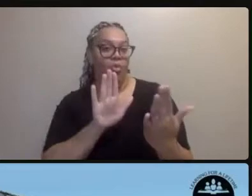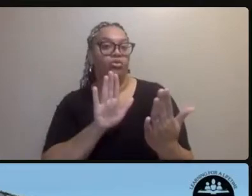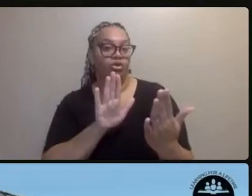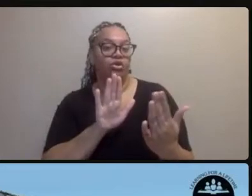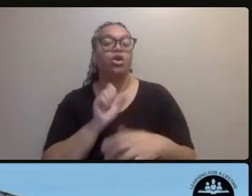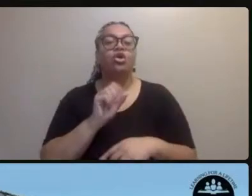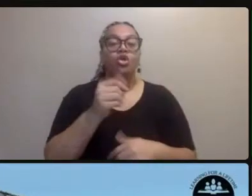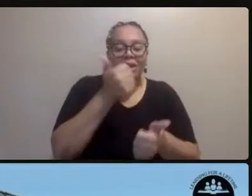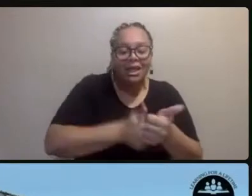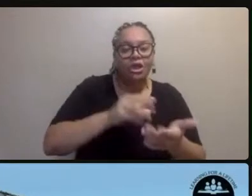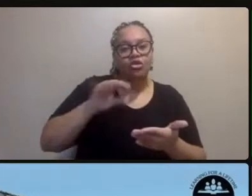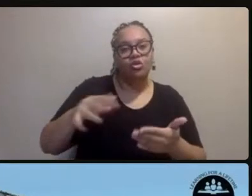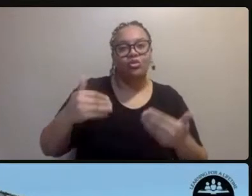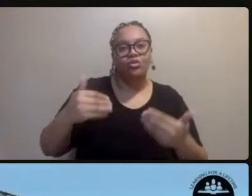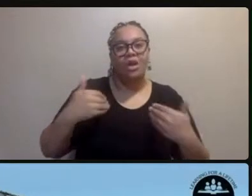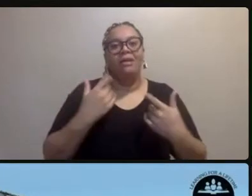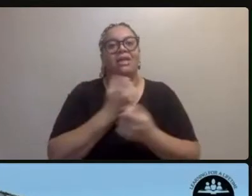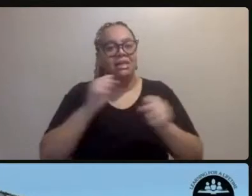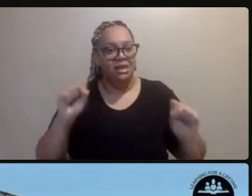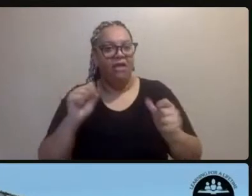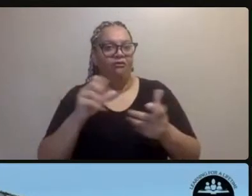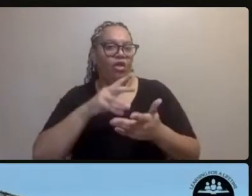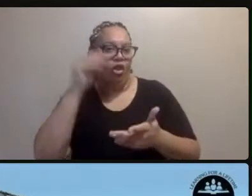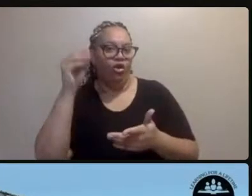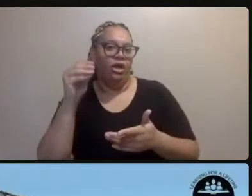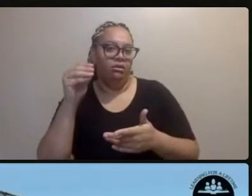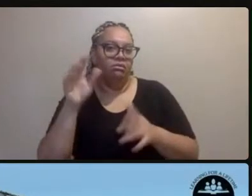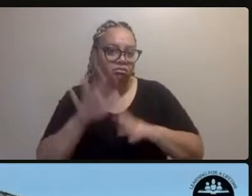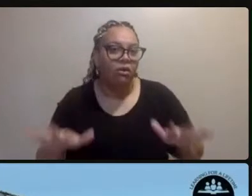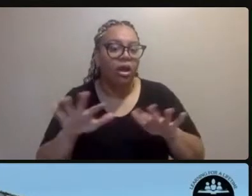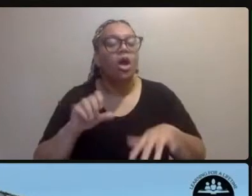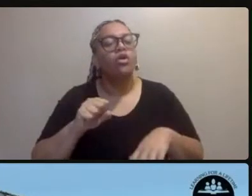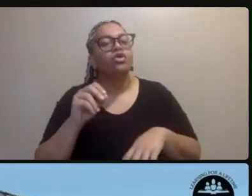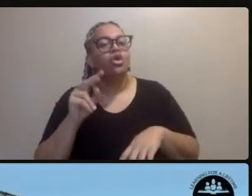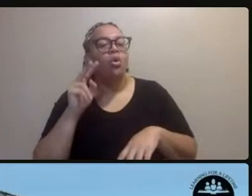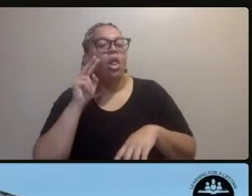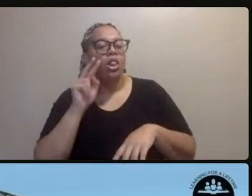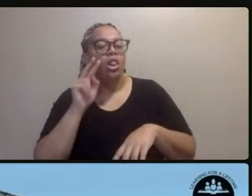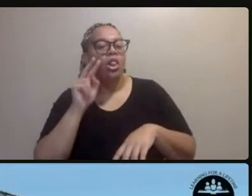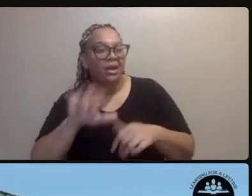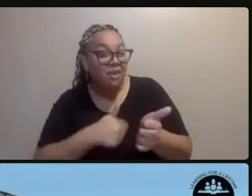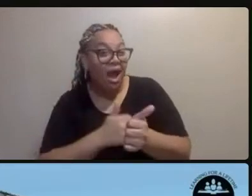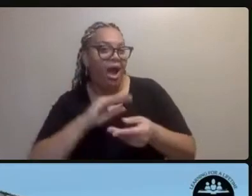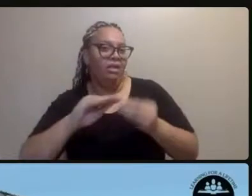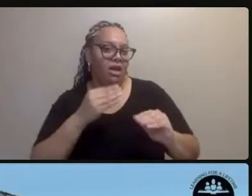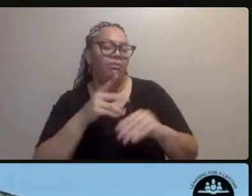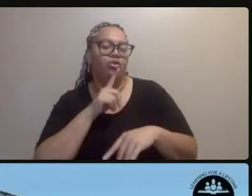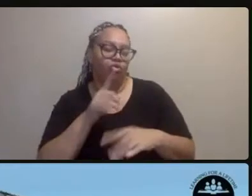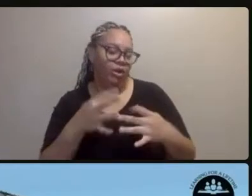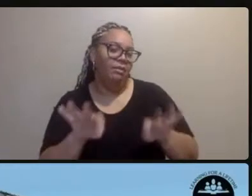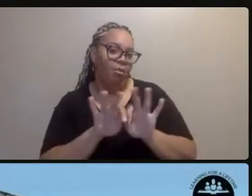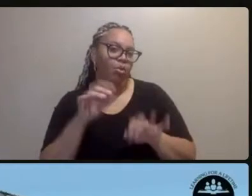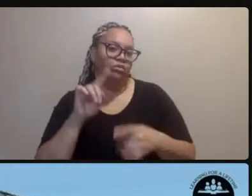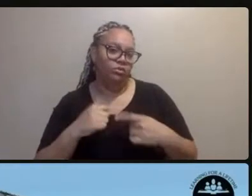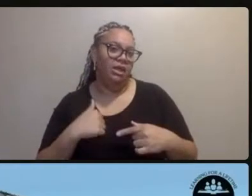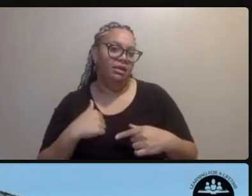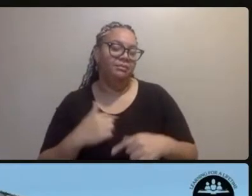NEED TO DO TO BETTER ADDRESS THAT SAFE AND SO THAT WAY EACH STUDENT CAN HAVE THAT SAFE